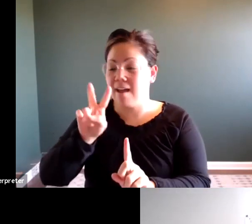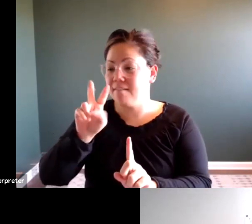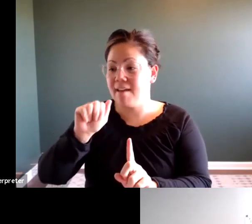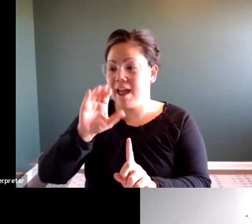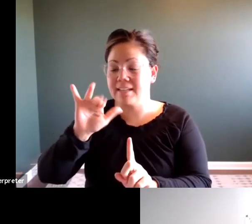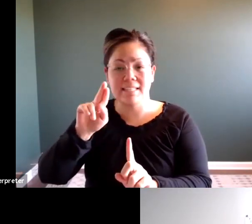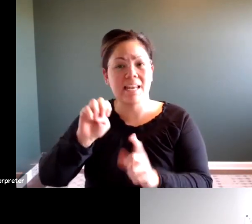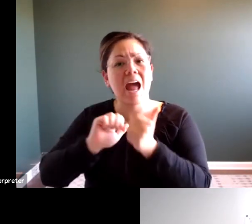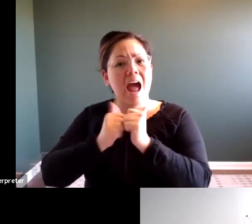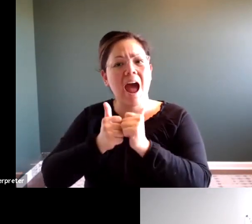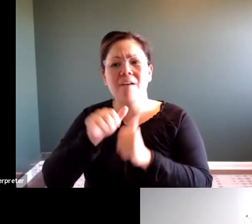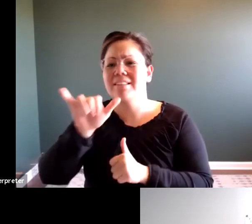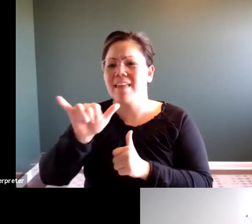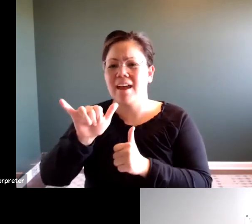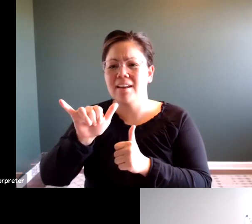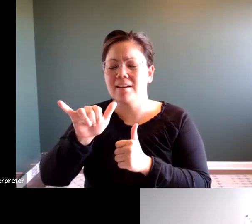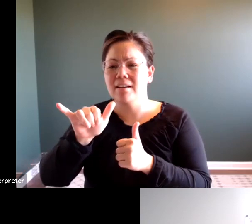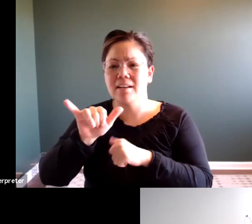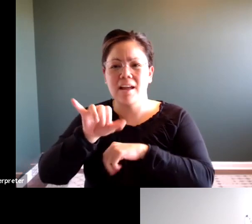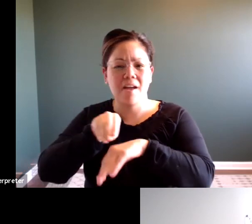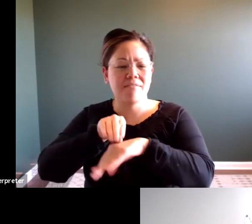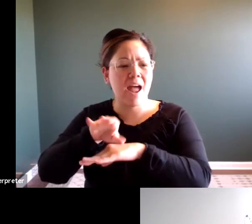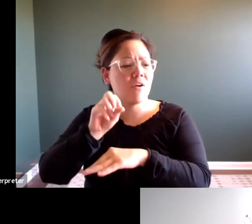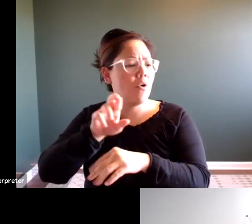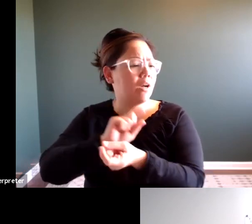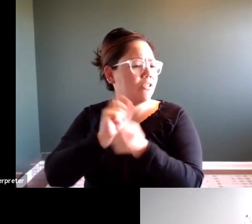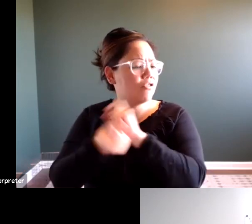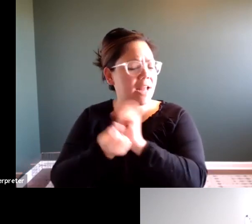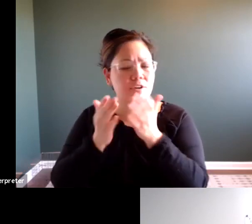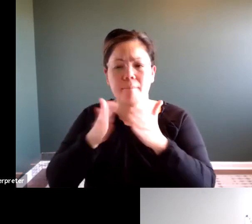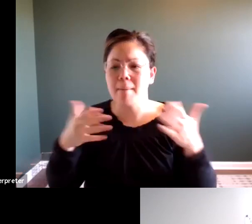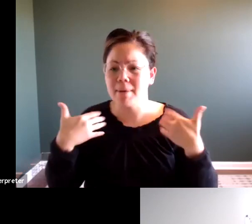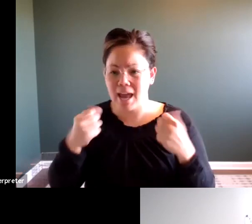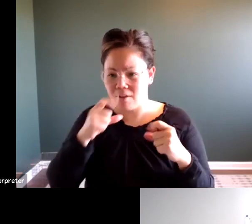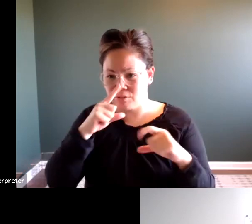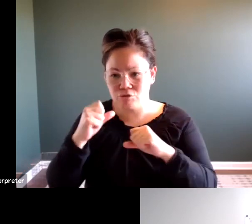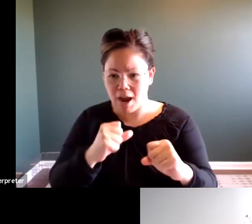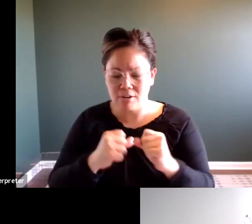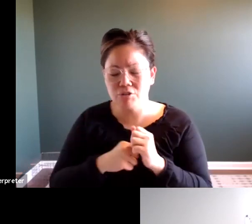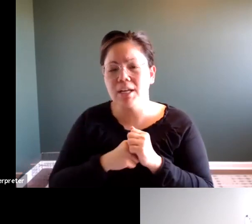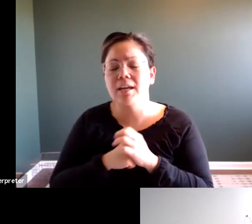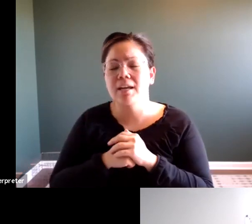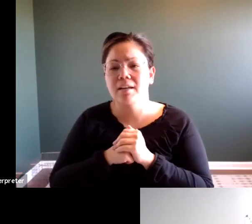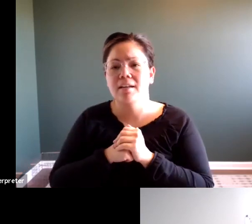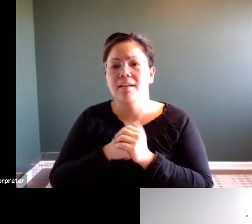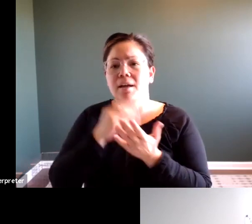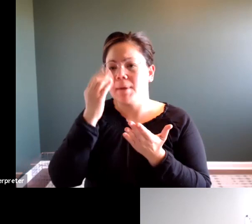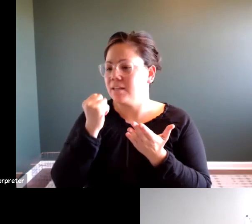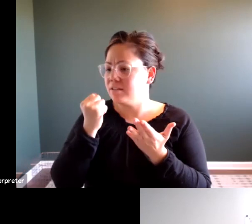how does that change a public health strategy given that there's a point in time